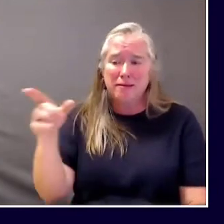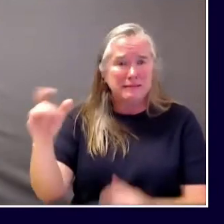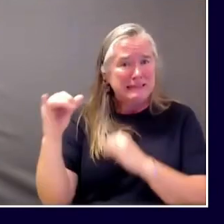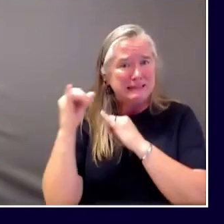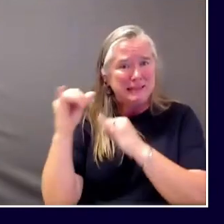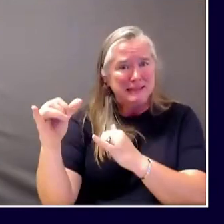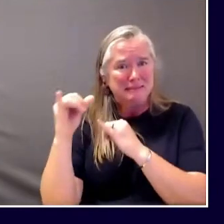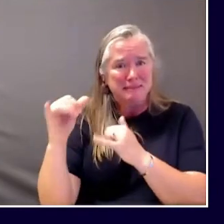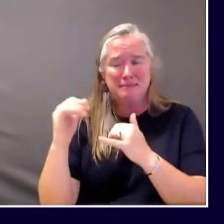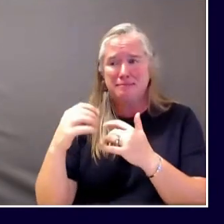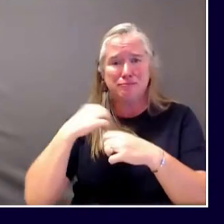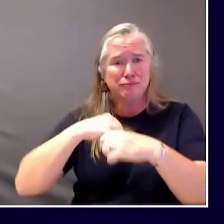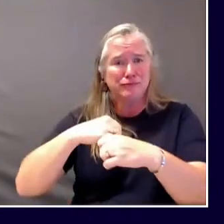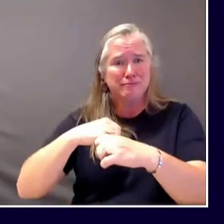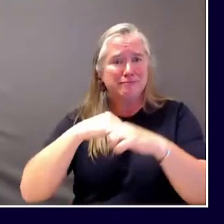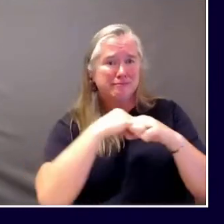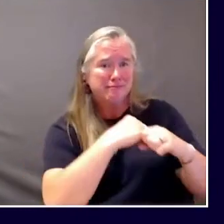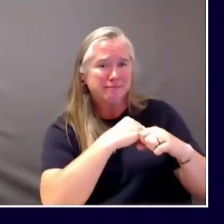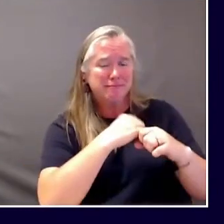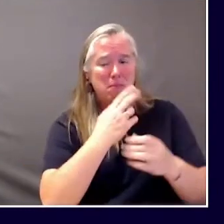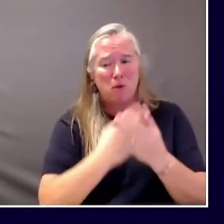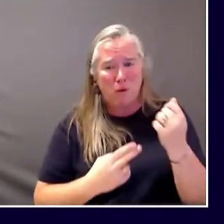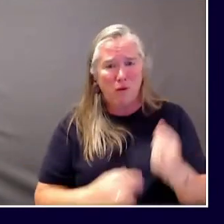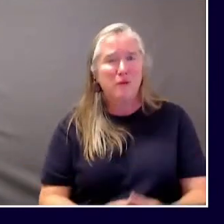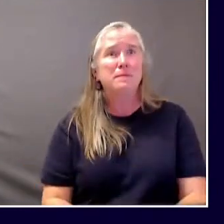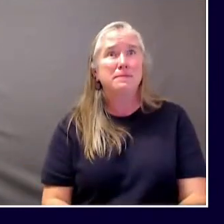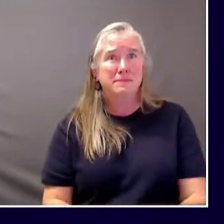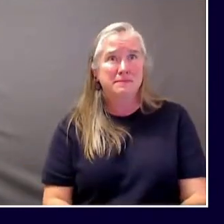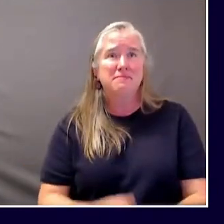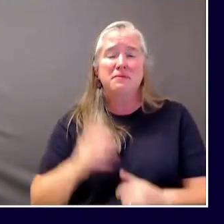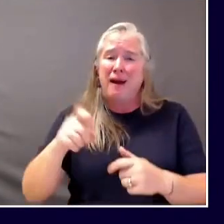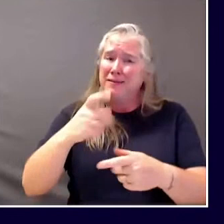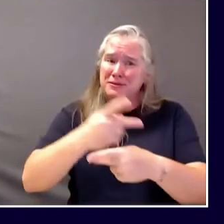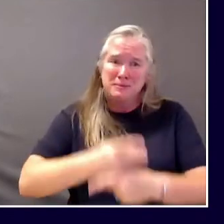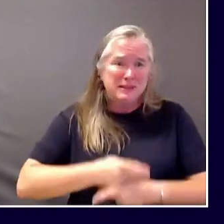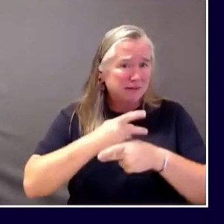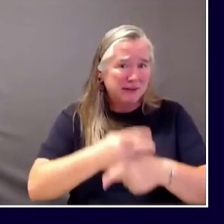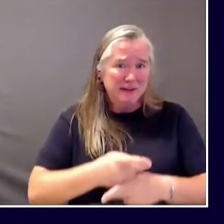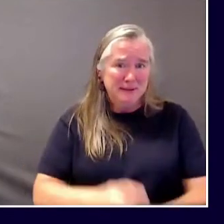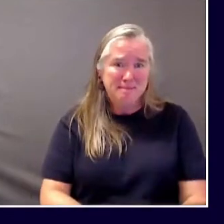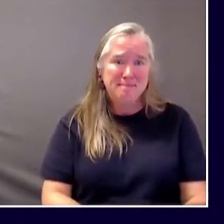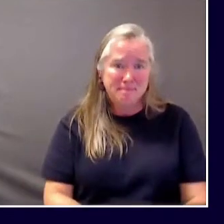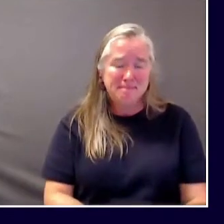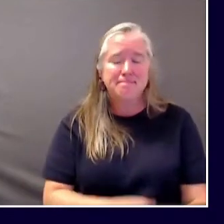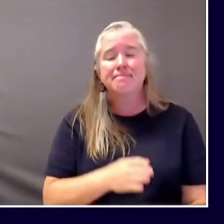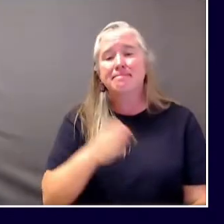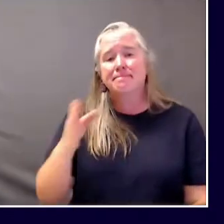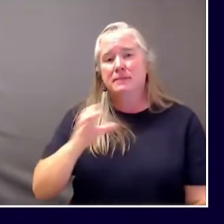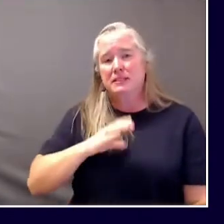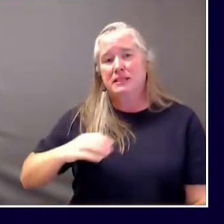precautions and